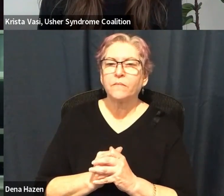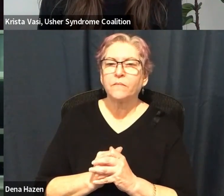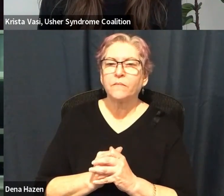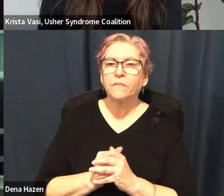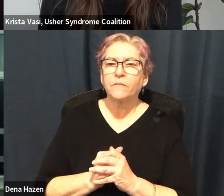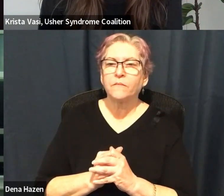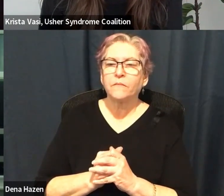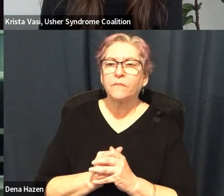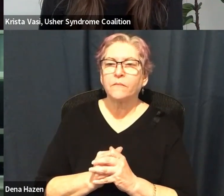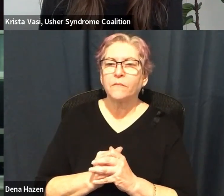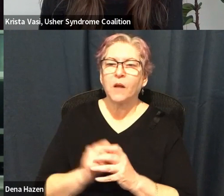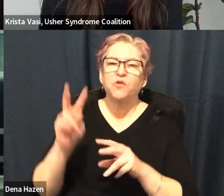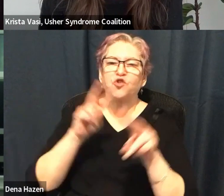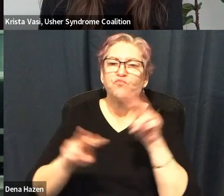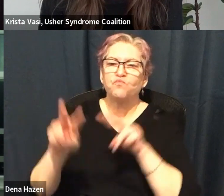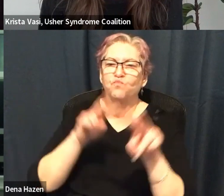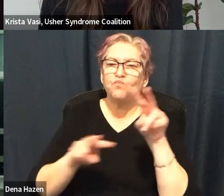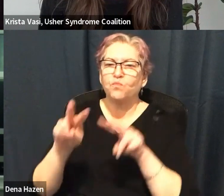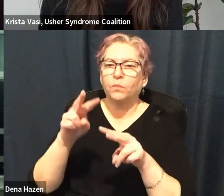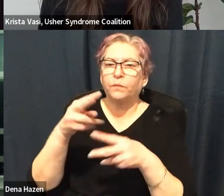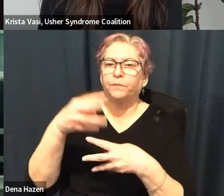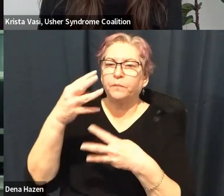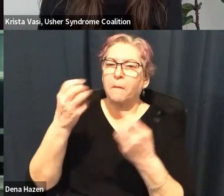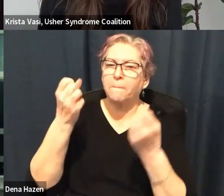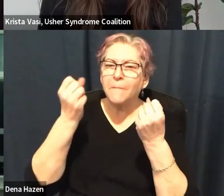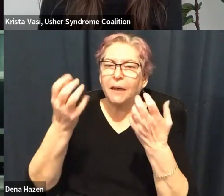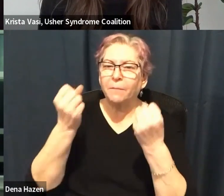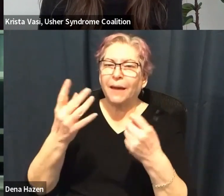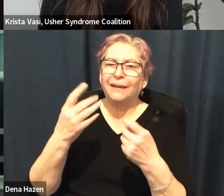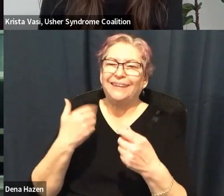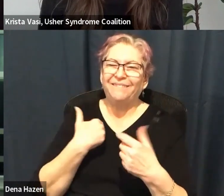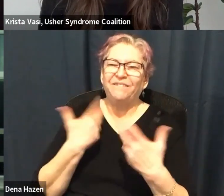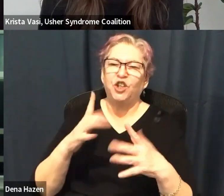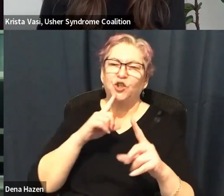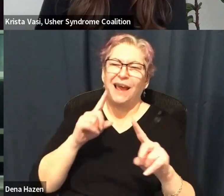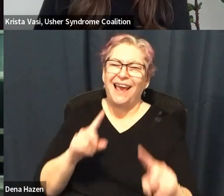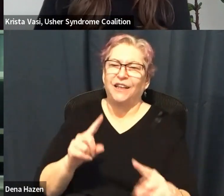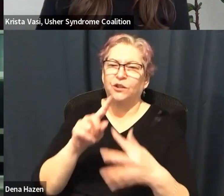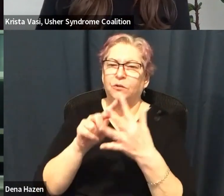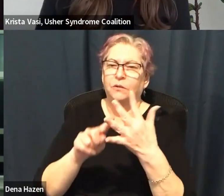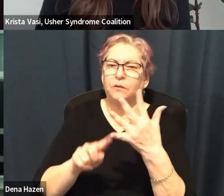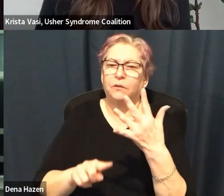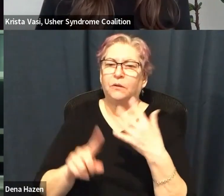Let's have a look. We've answered a lot of these questions.